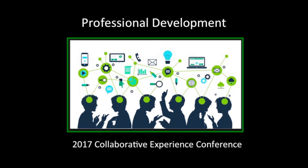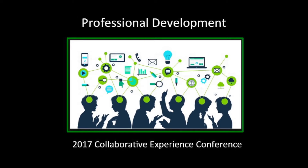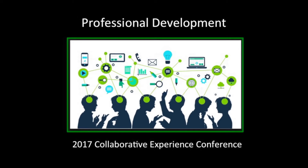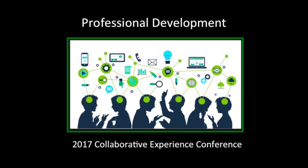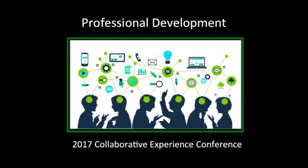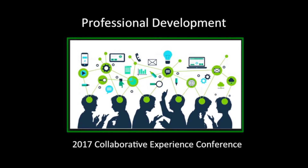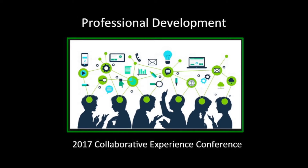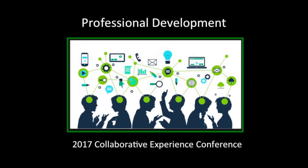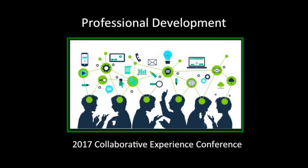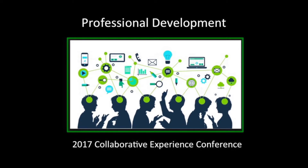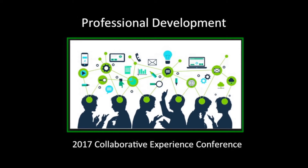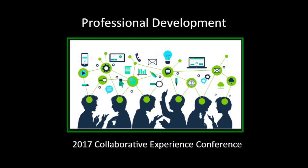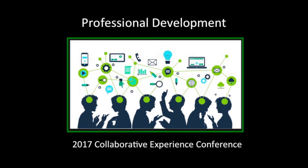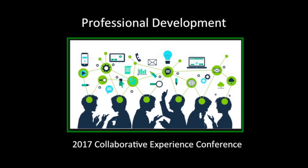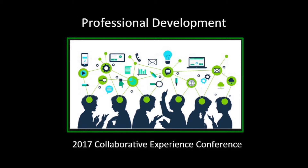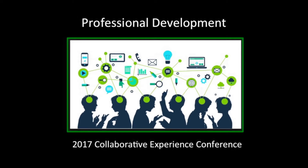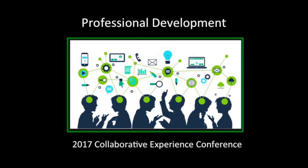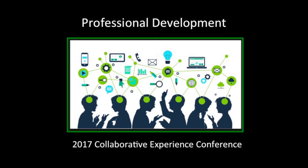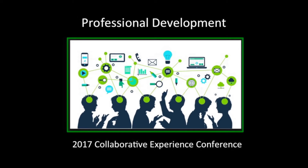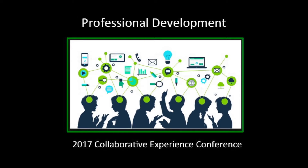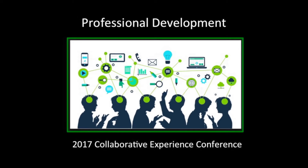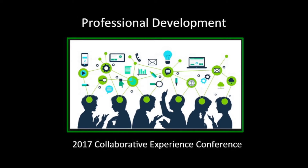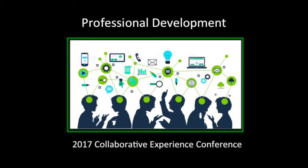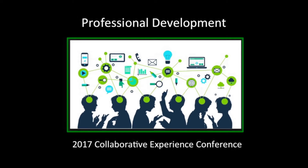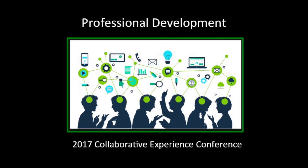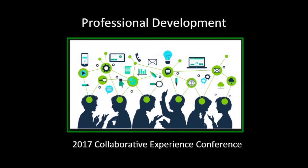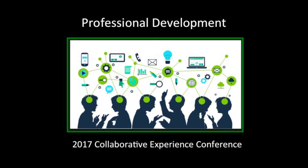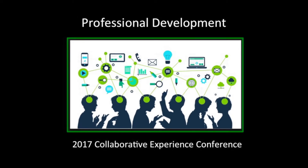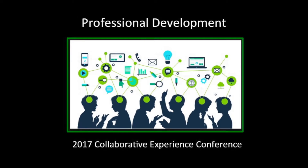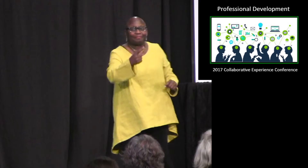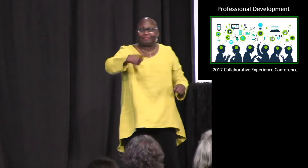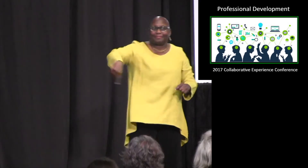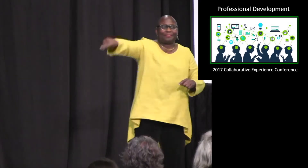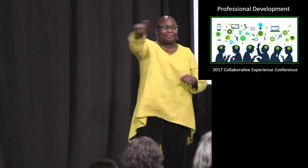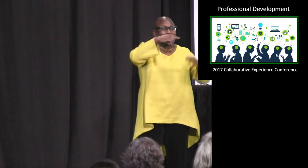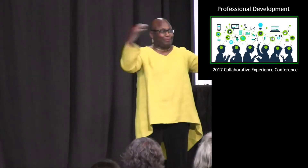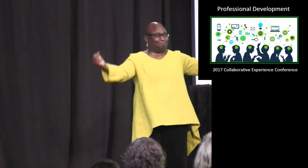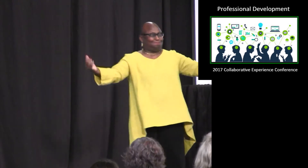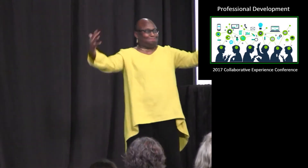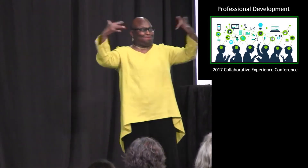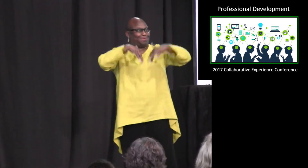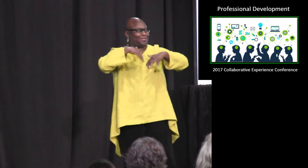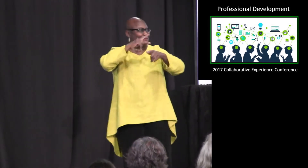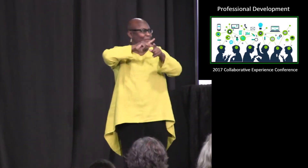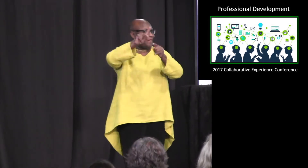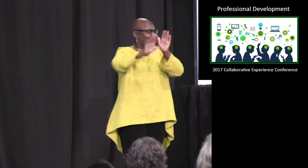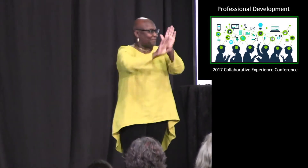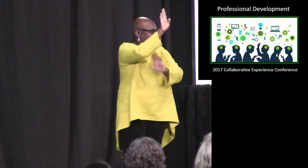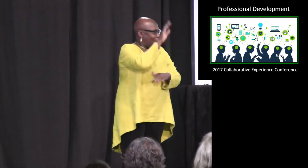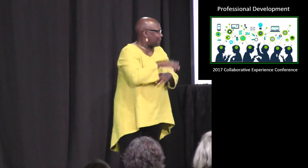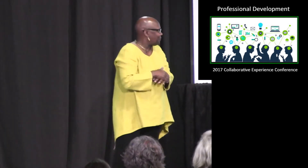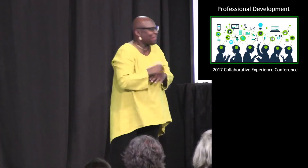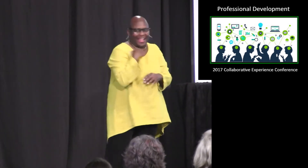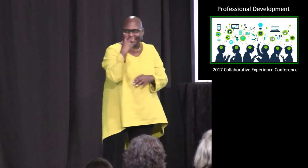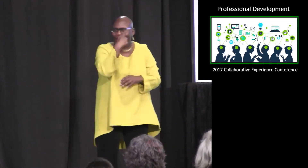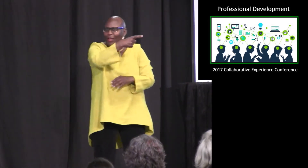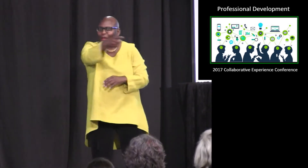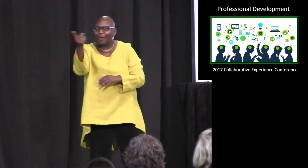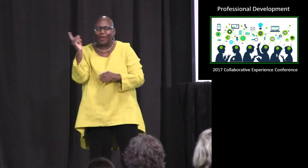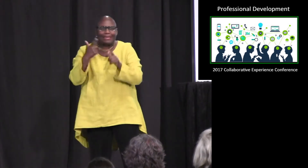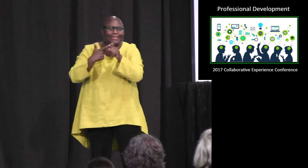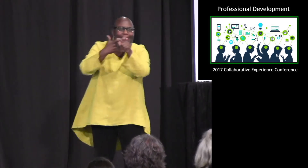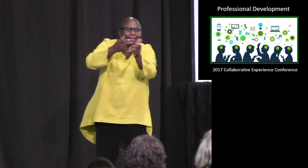Let's look to the first point, critical pedagogy, then I'll move on to